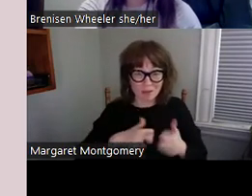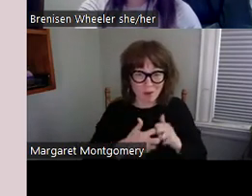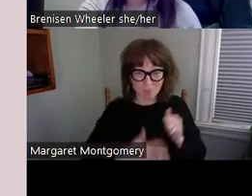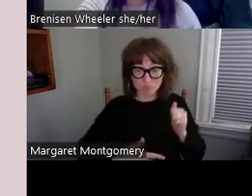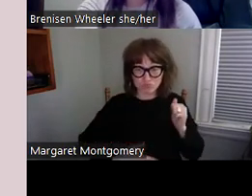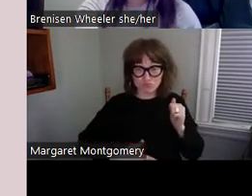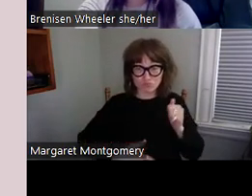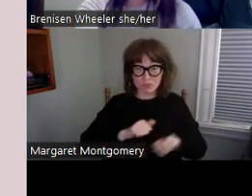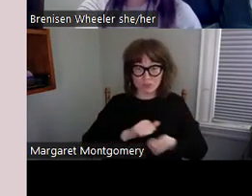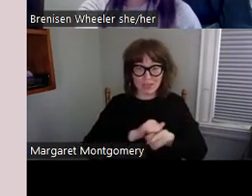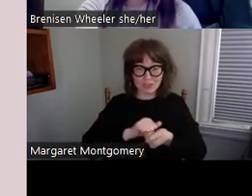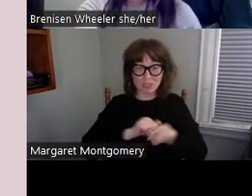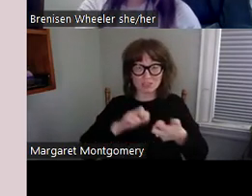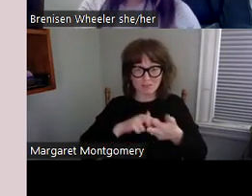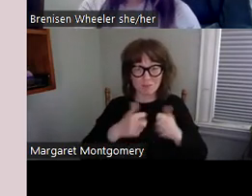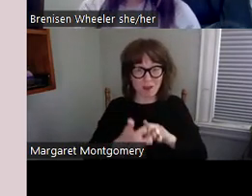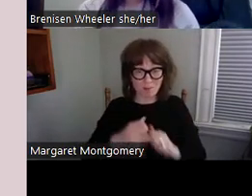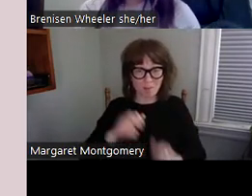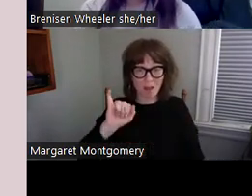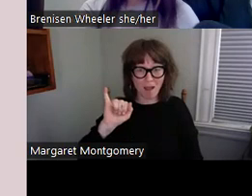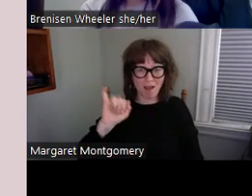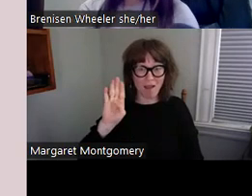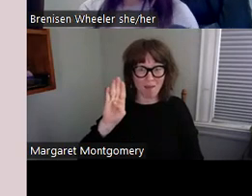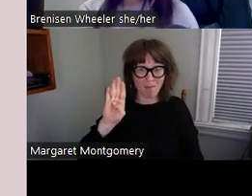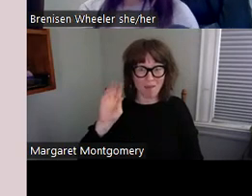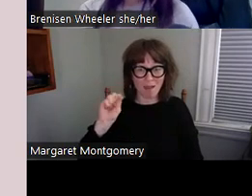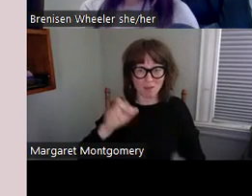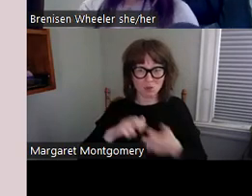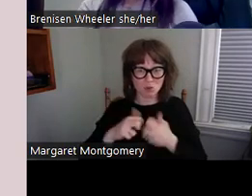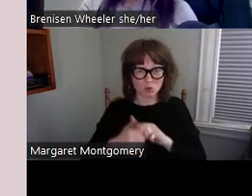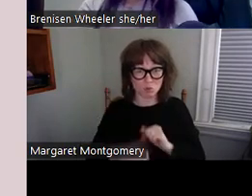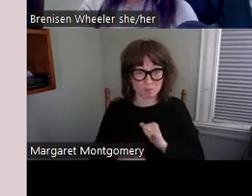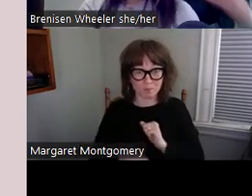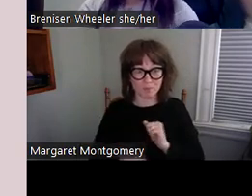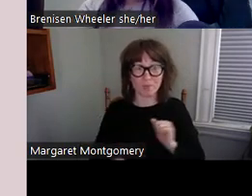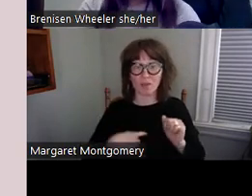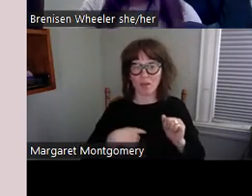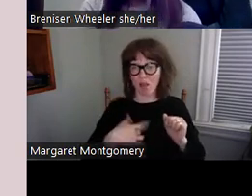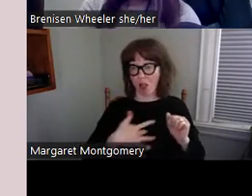13:12:25 From testing systems, experiencing hard from someone who was supposed to love.